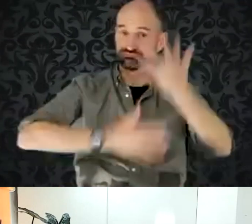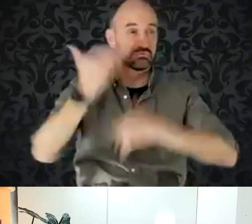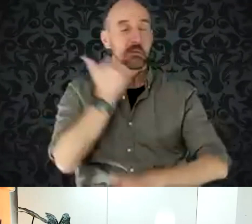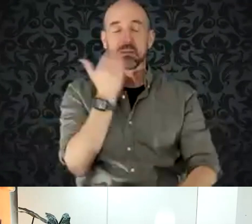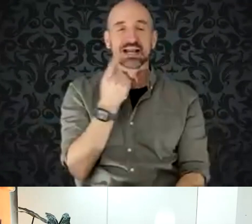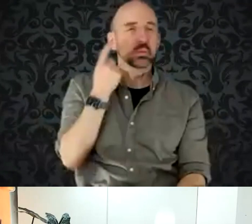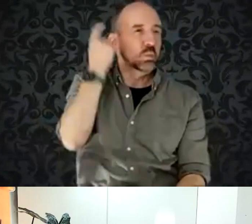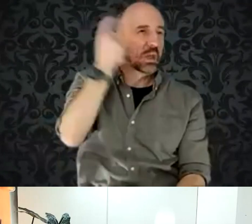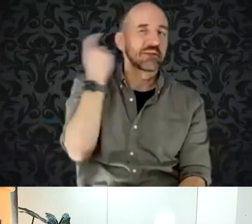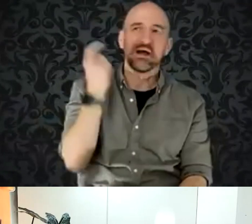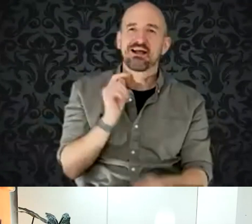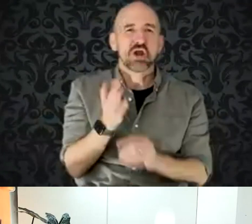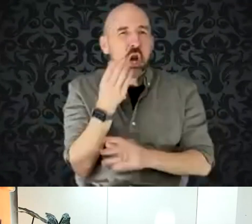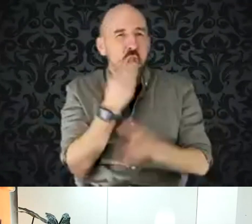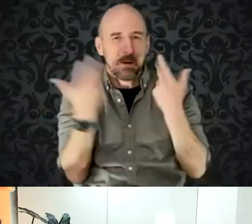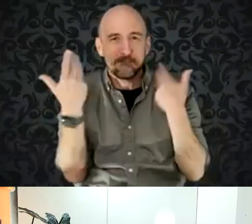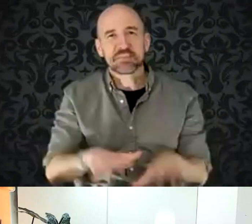websites. We have had some questions if